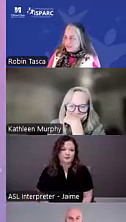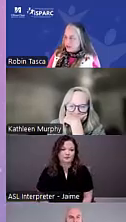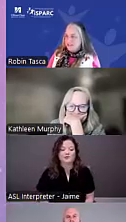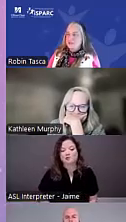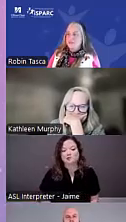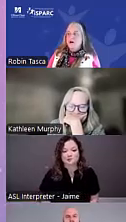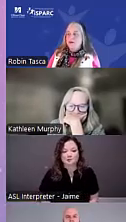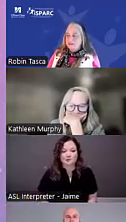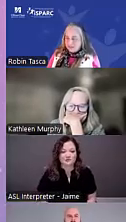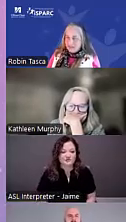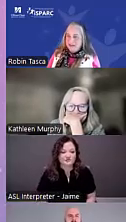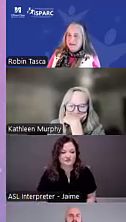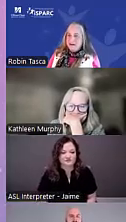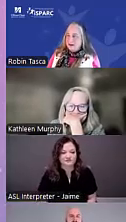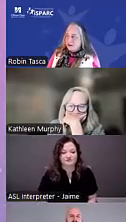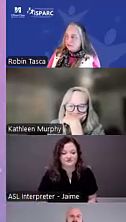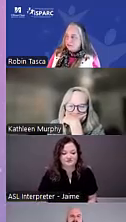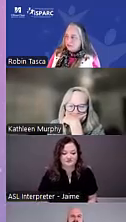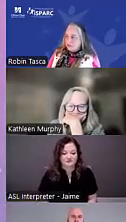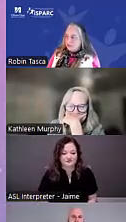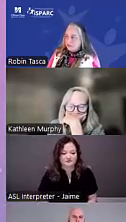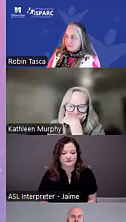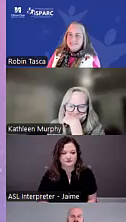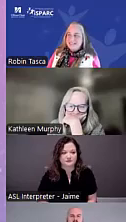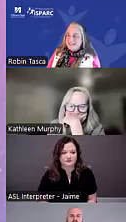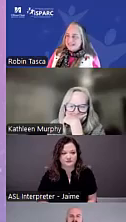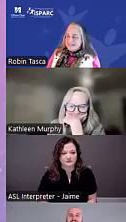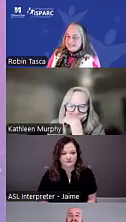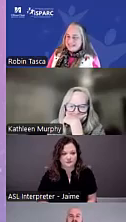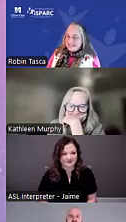And John did respond that it made sense.